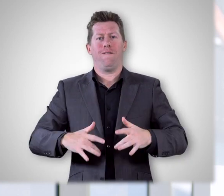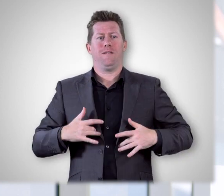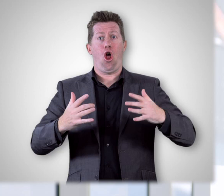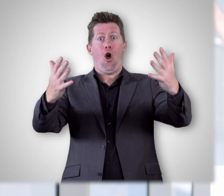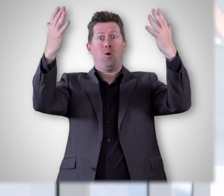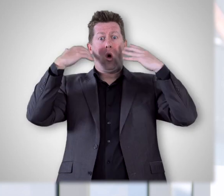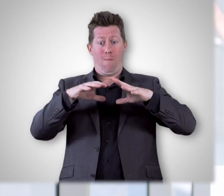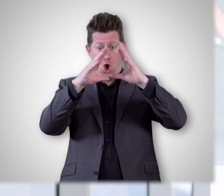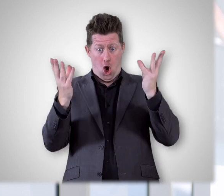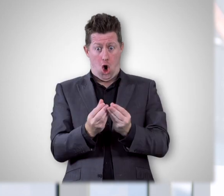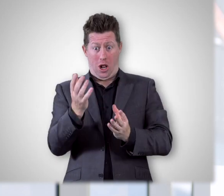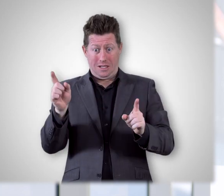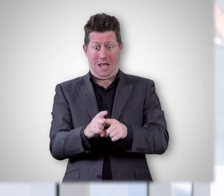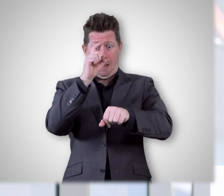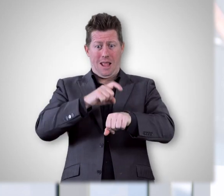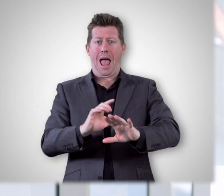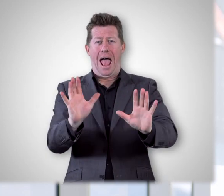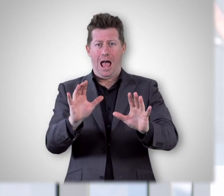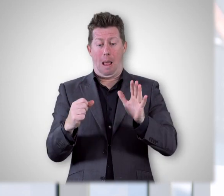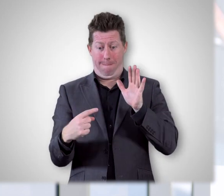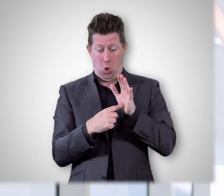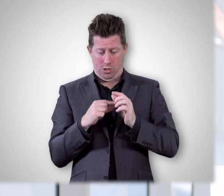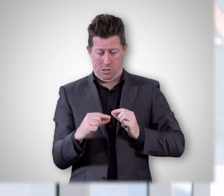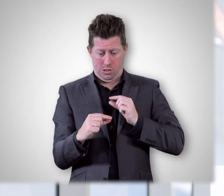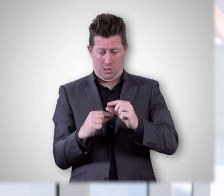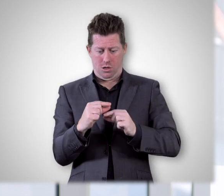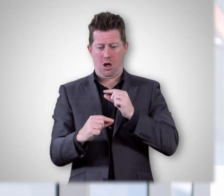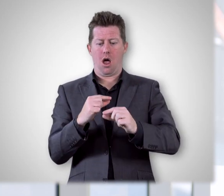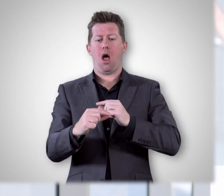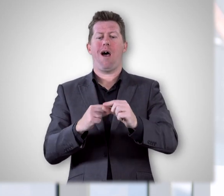feel overwhelmed with trying to do everything at once. You pick the critical parts first and